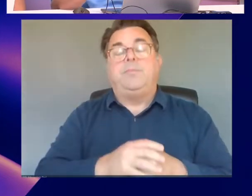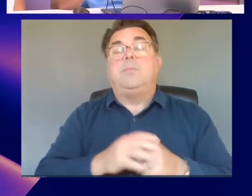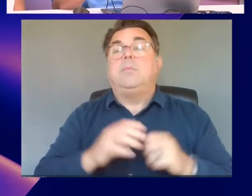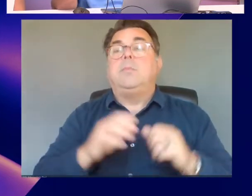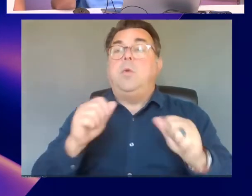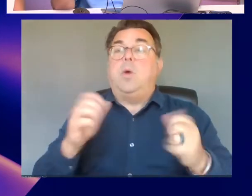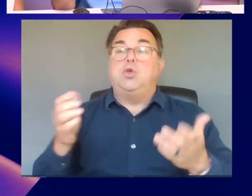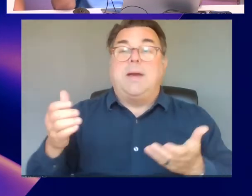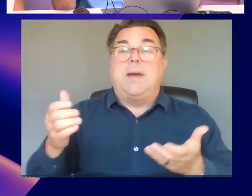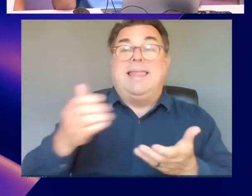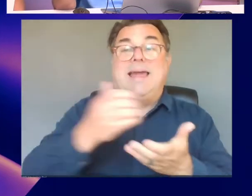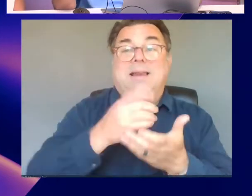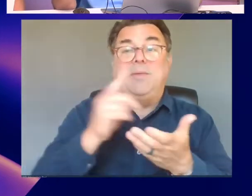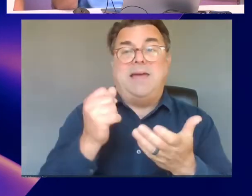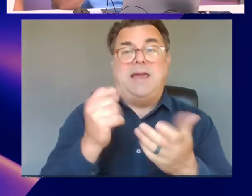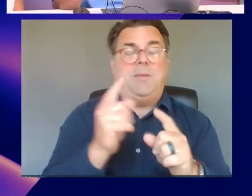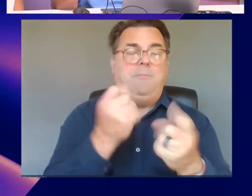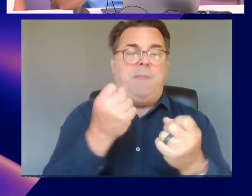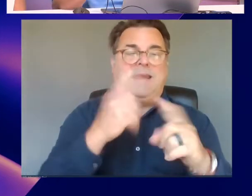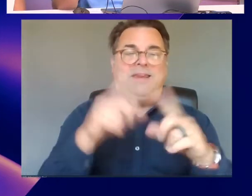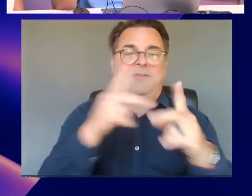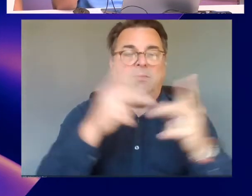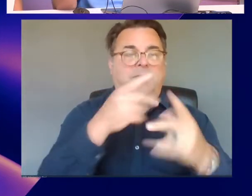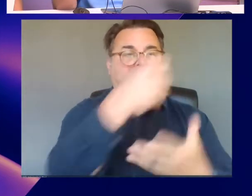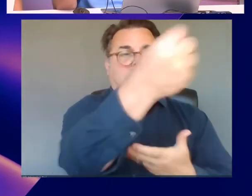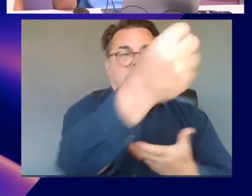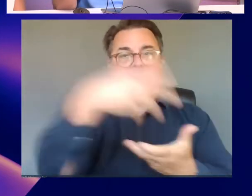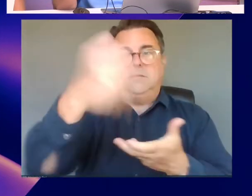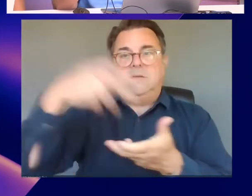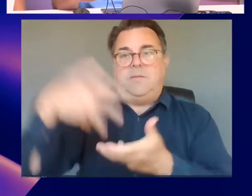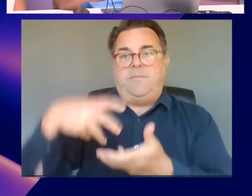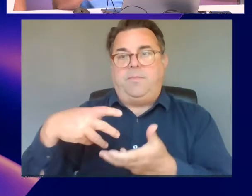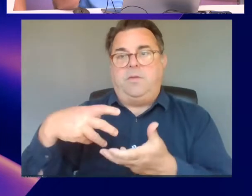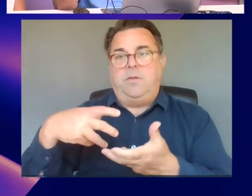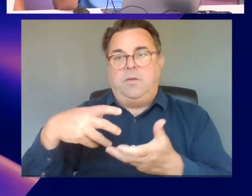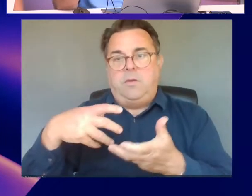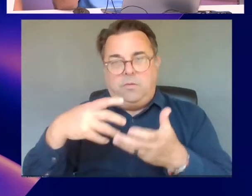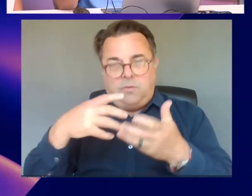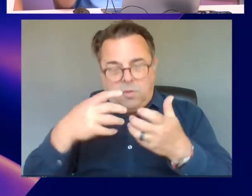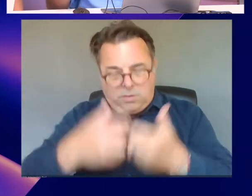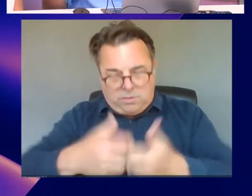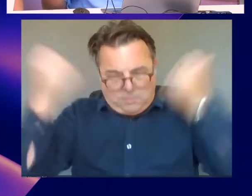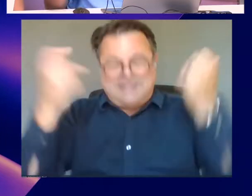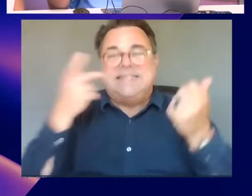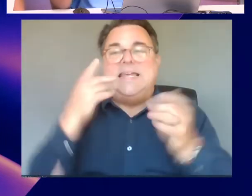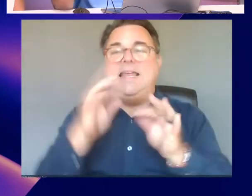from wide variety of sources, so that you can unlock the value of the data. And then, as data is coming, right,